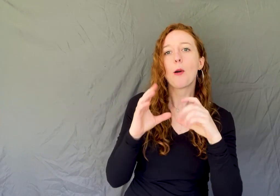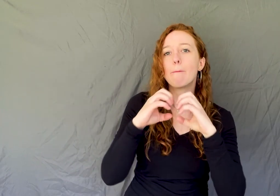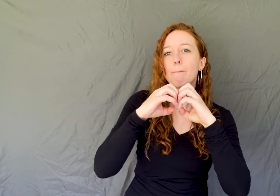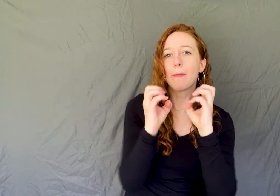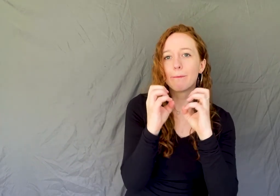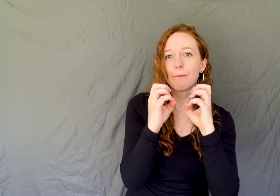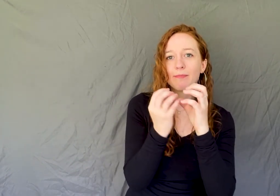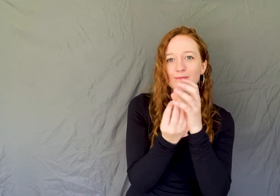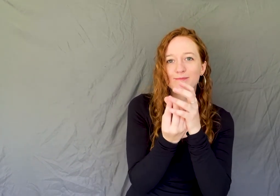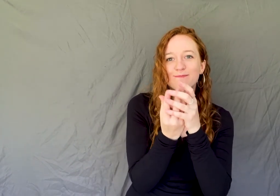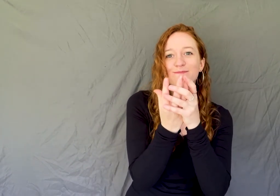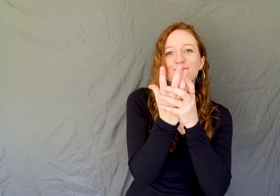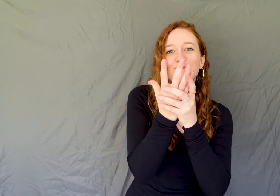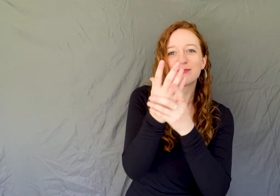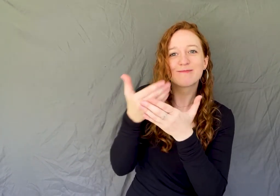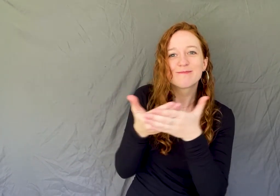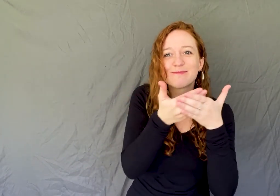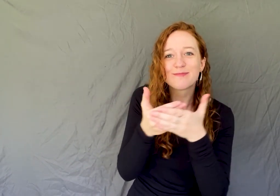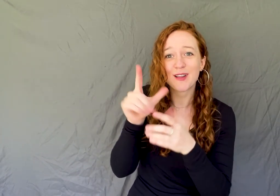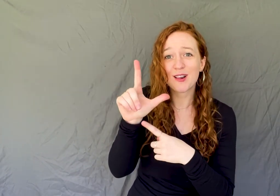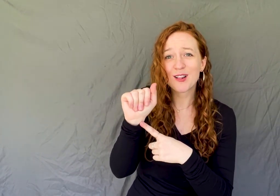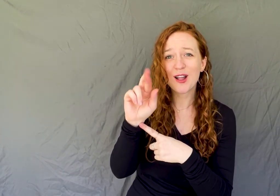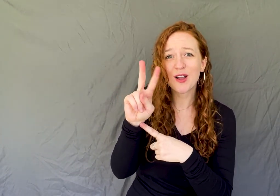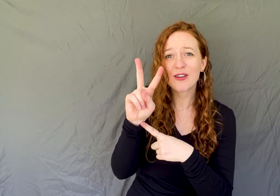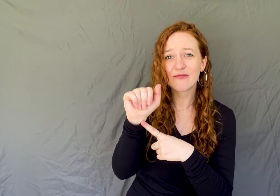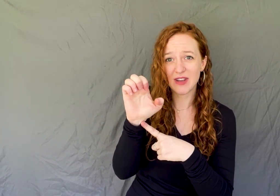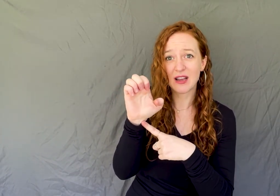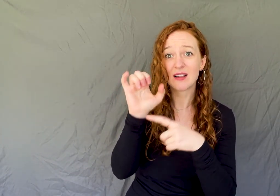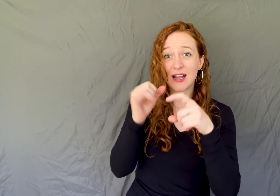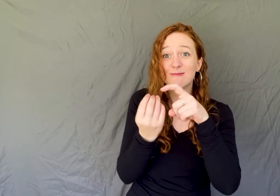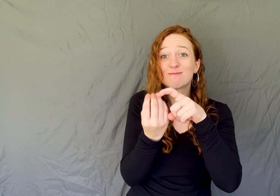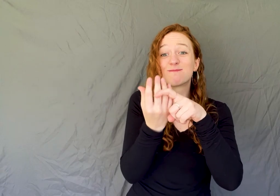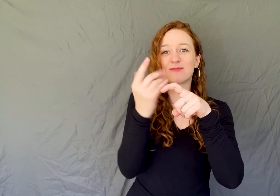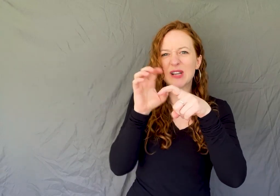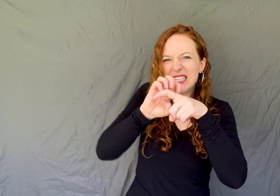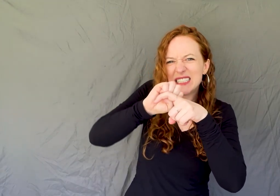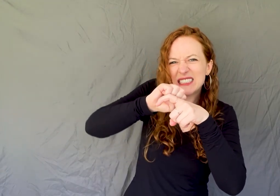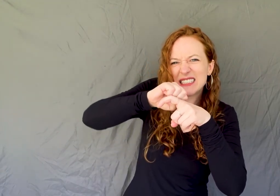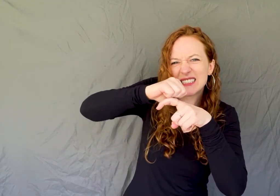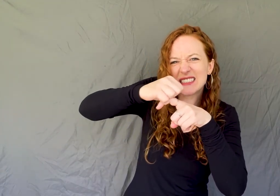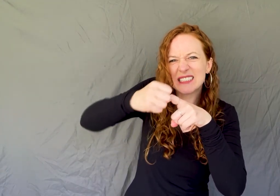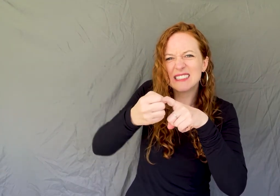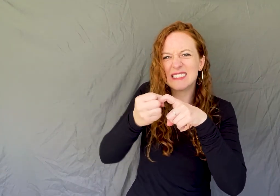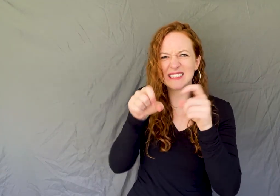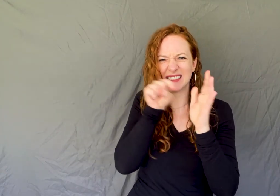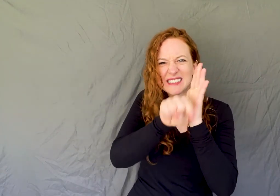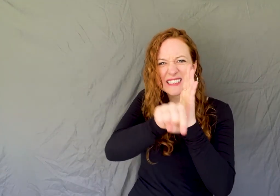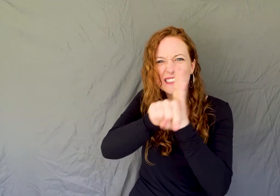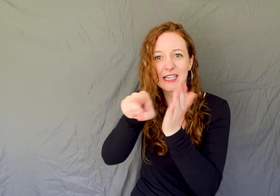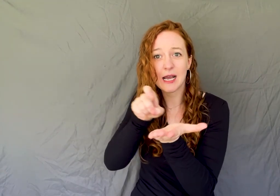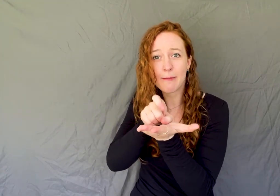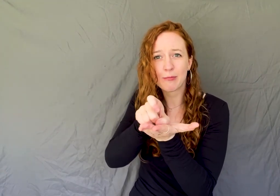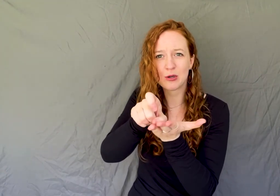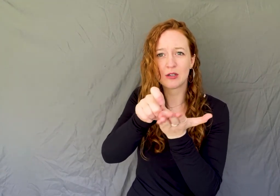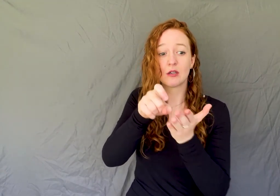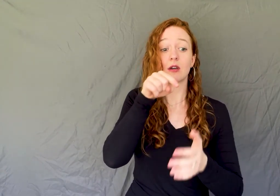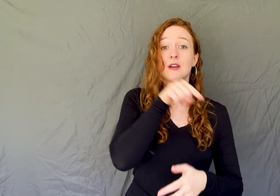As the wasp larvae develop, they devour the larger caterpillars bit by bit from the inside out,